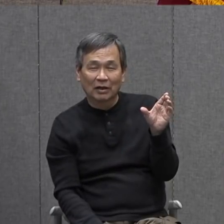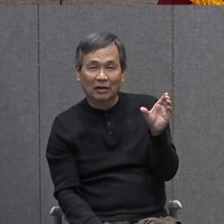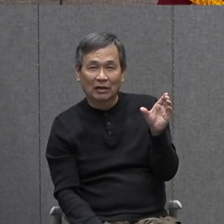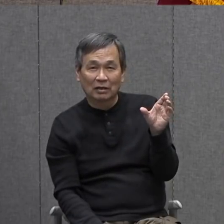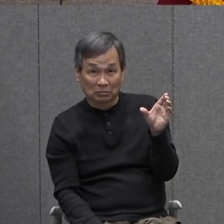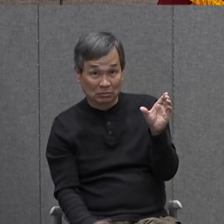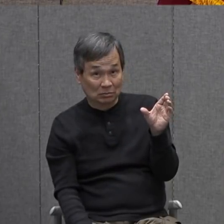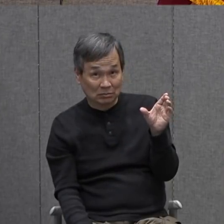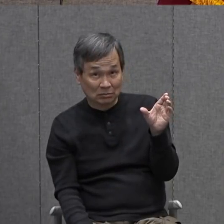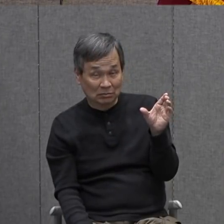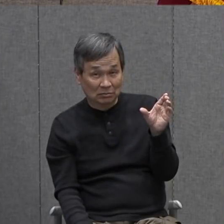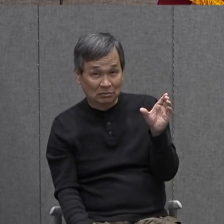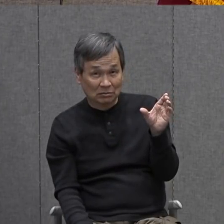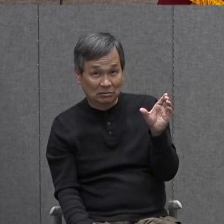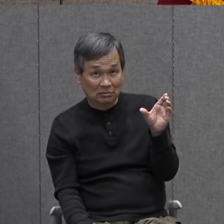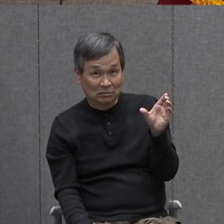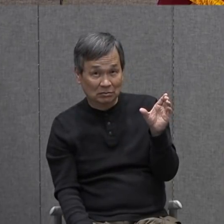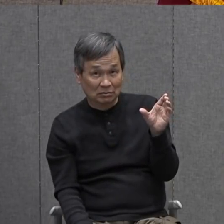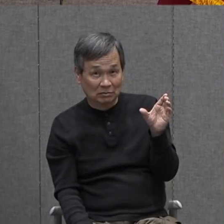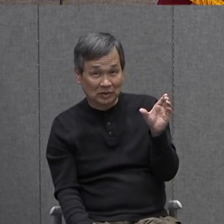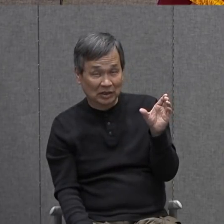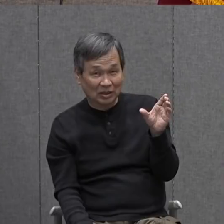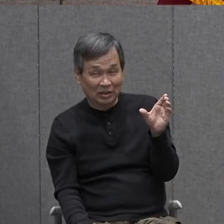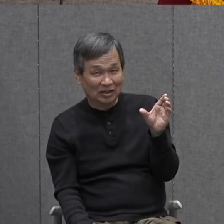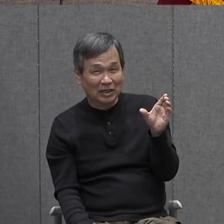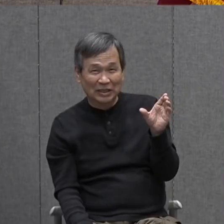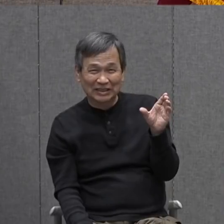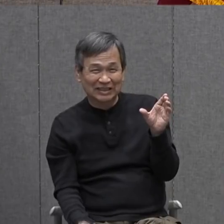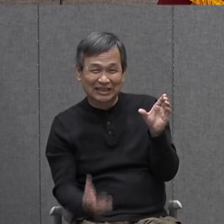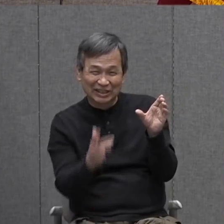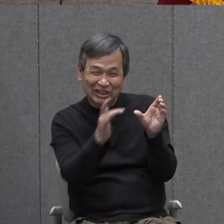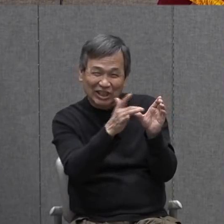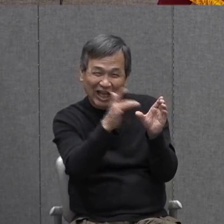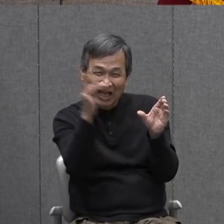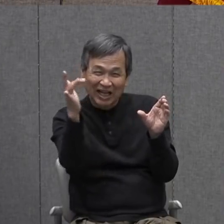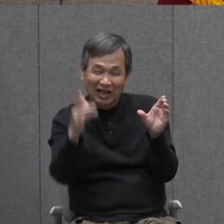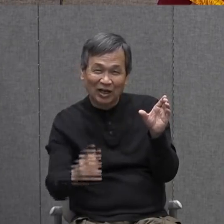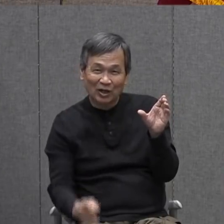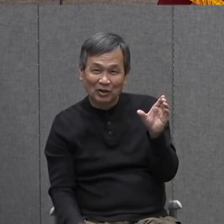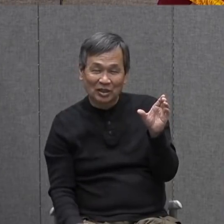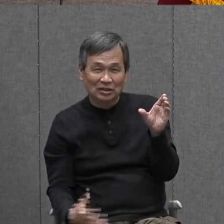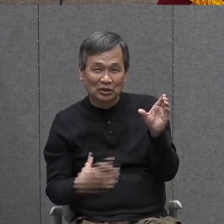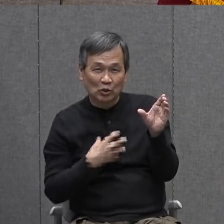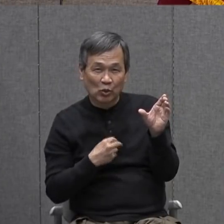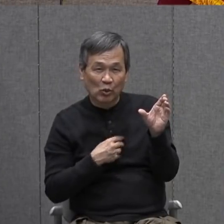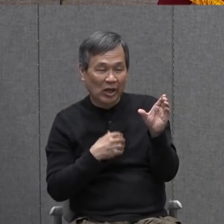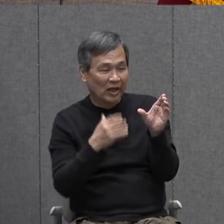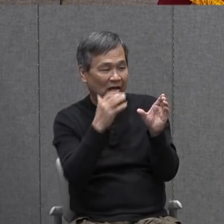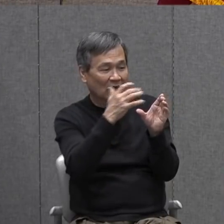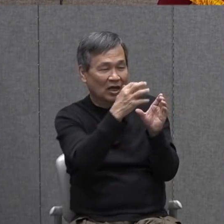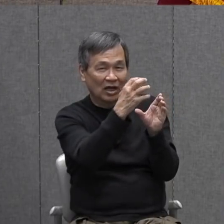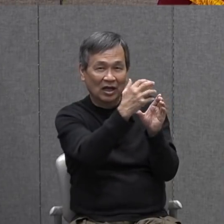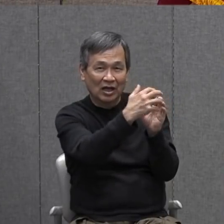Yeah, you're right, it's very, very shiny. See all these little white reflections? Those are the kinds of things